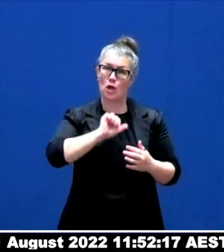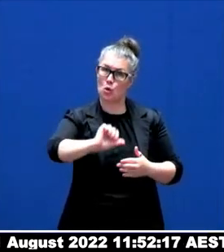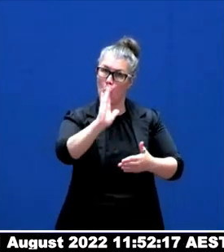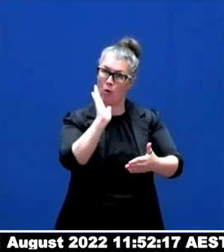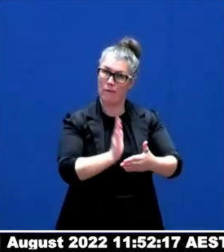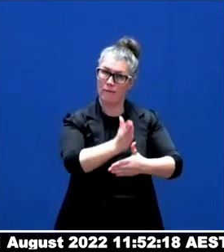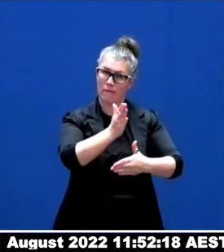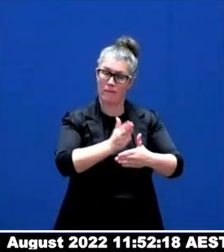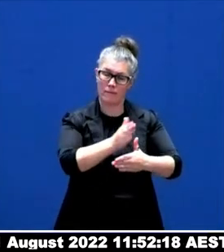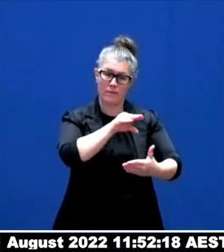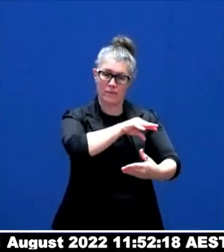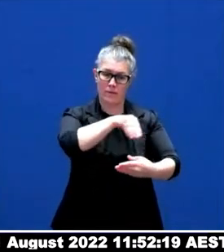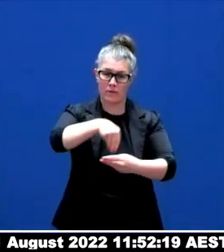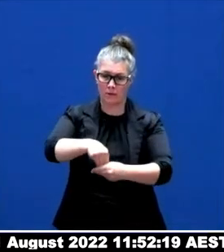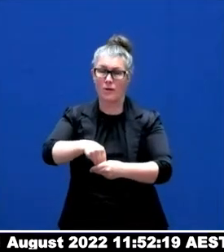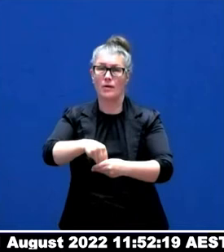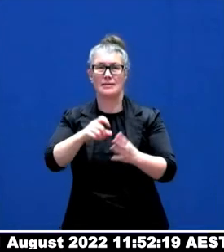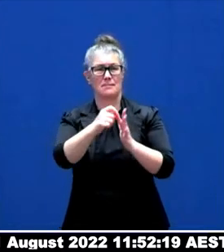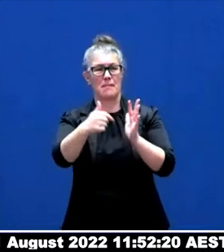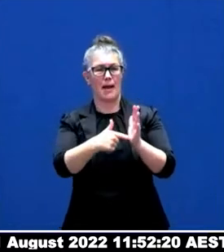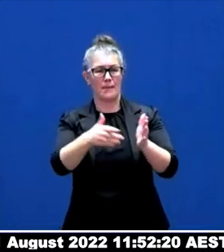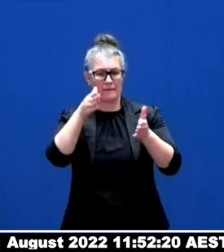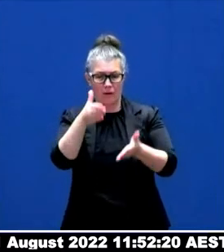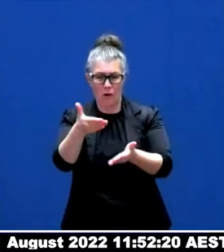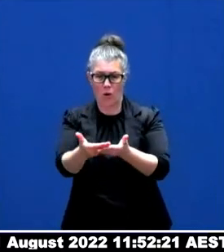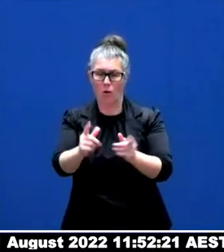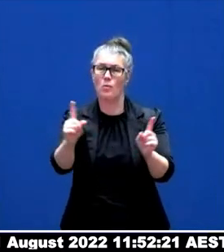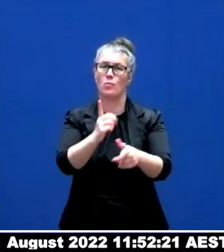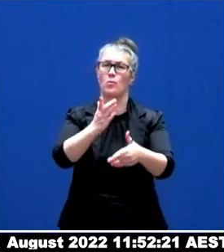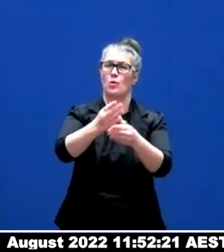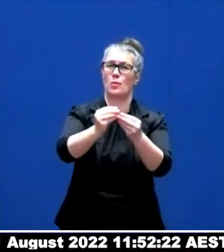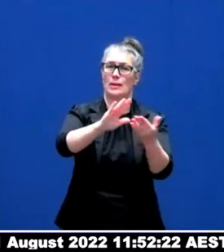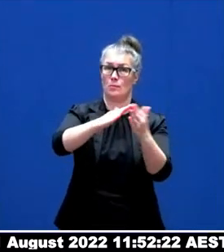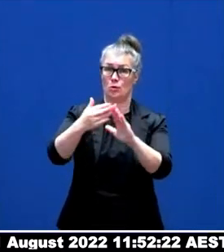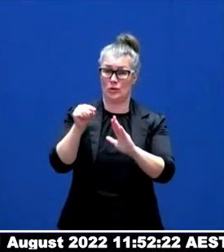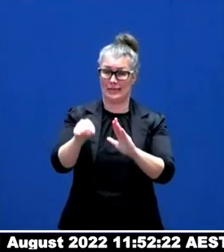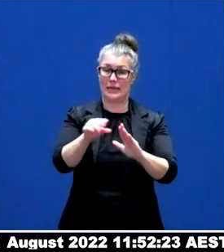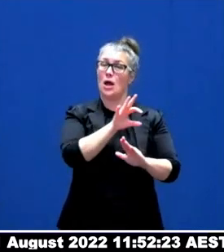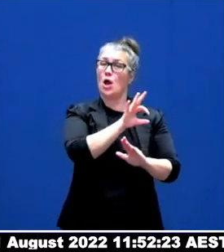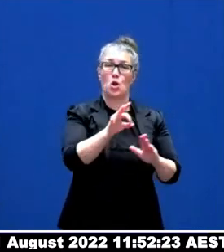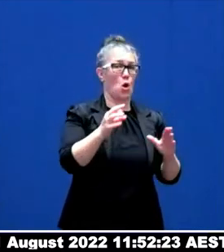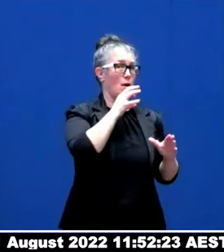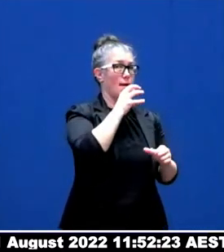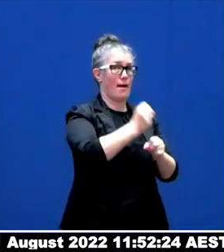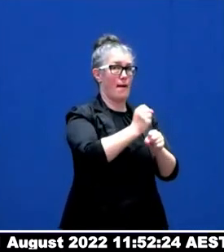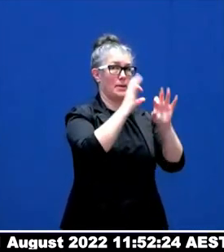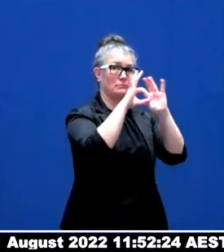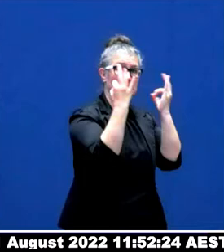Department's main focus is, working with the community and non-government partners and other agencies.